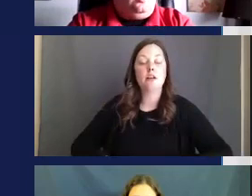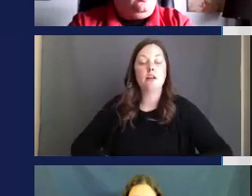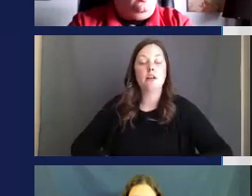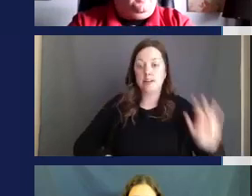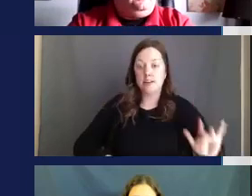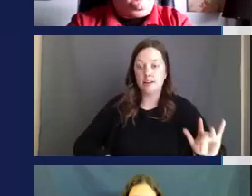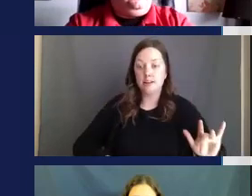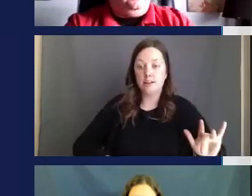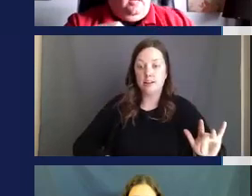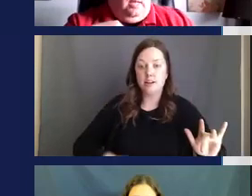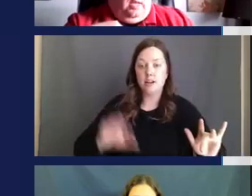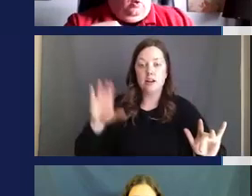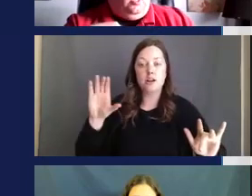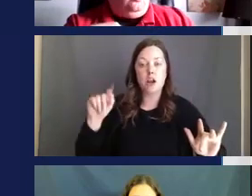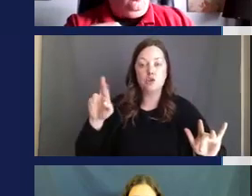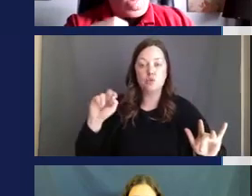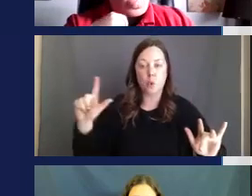your PGP points.